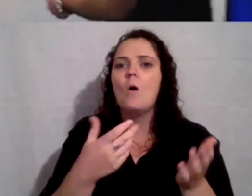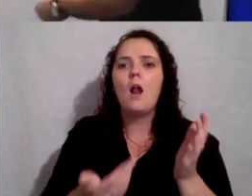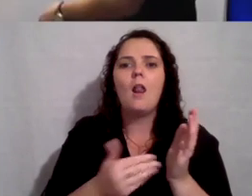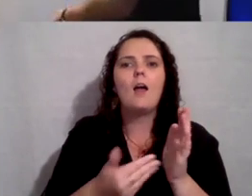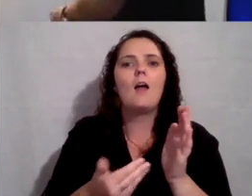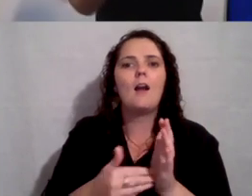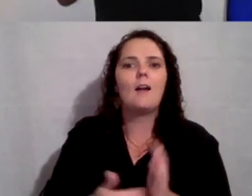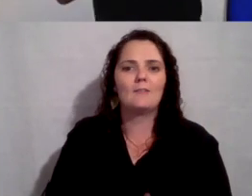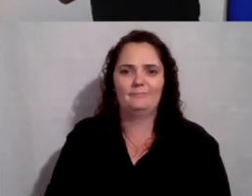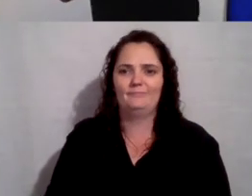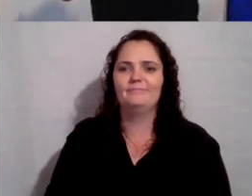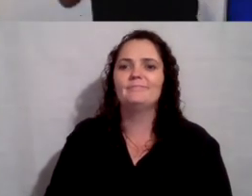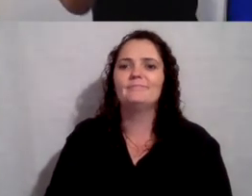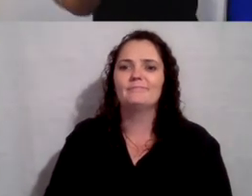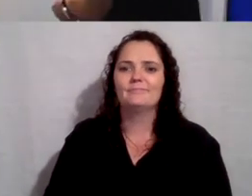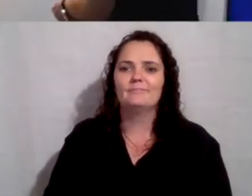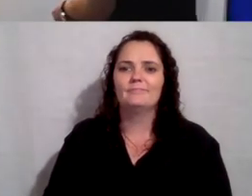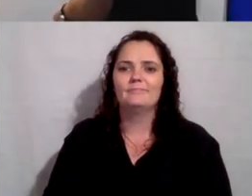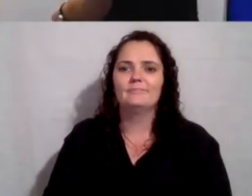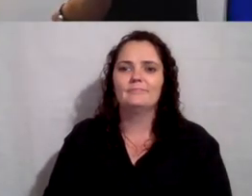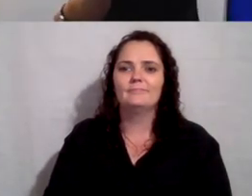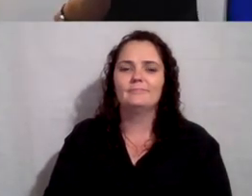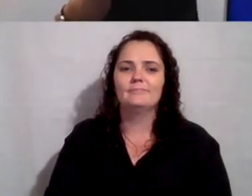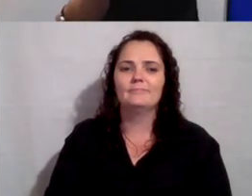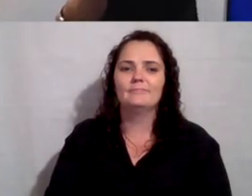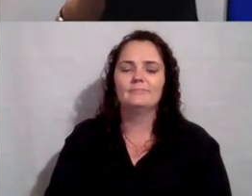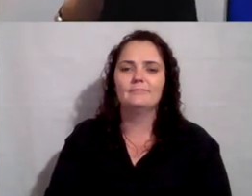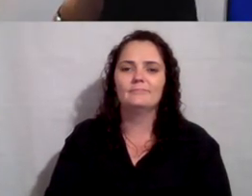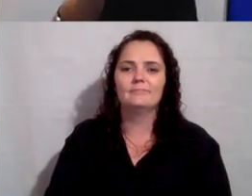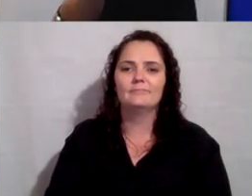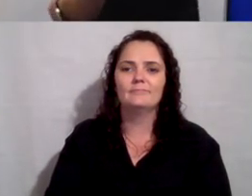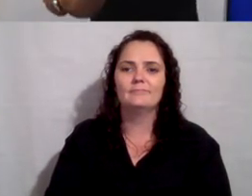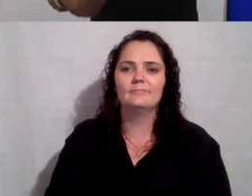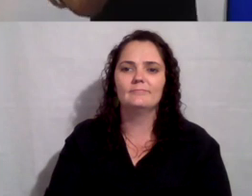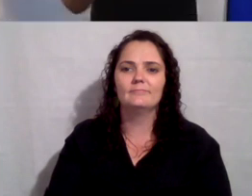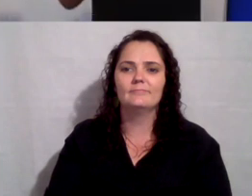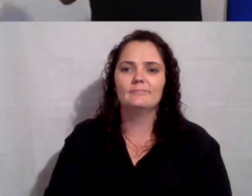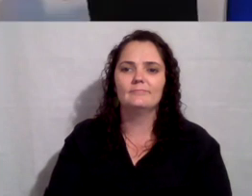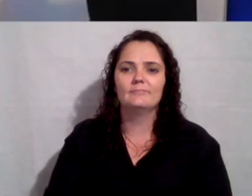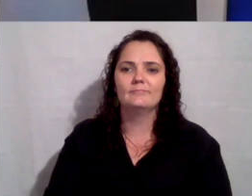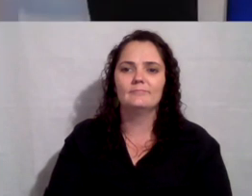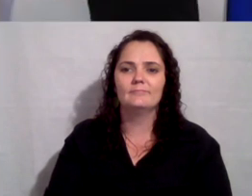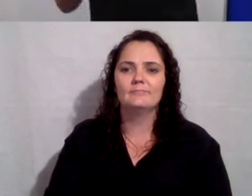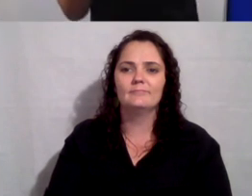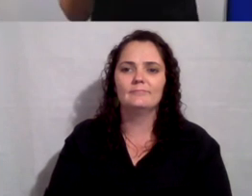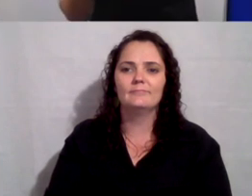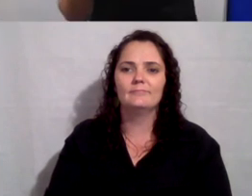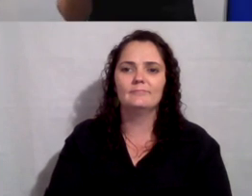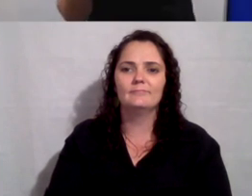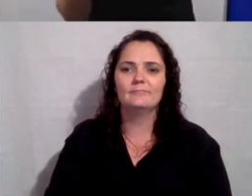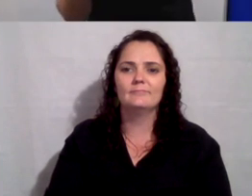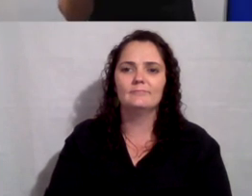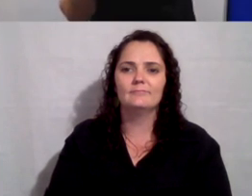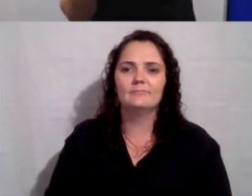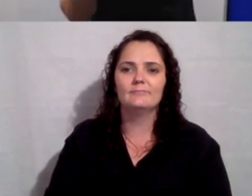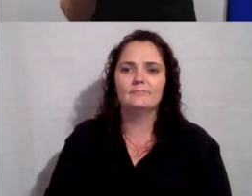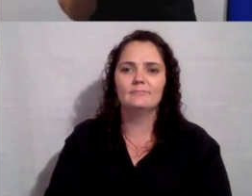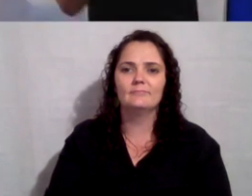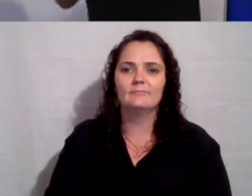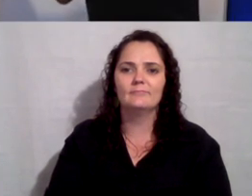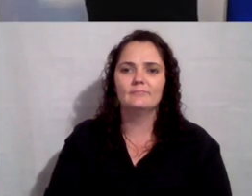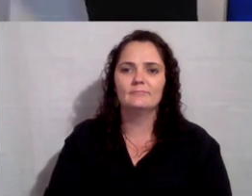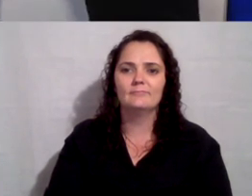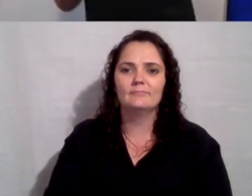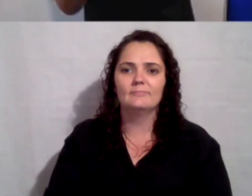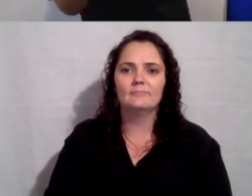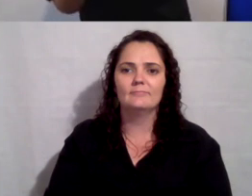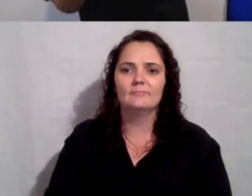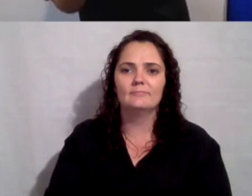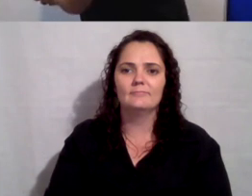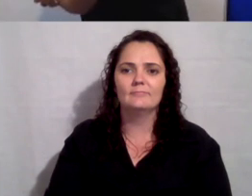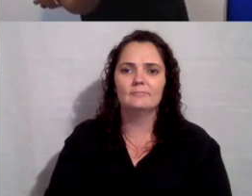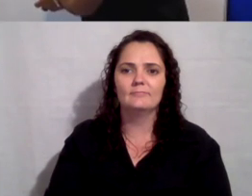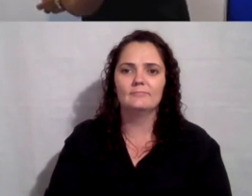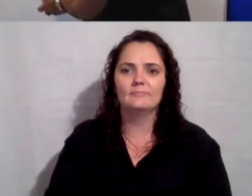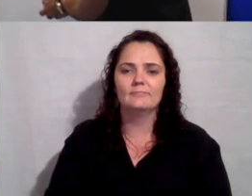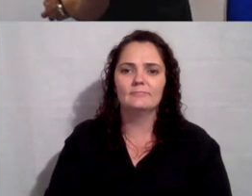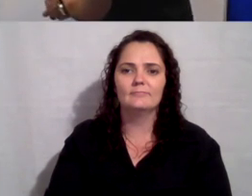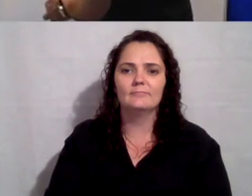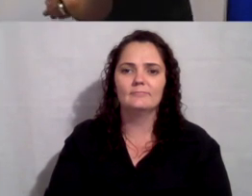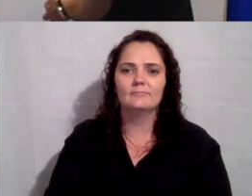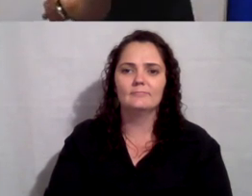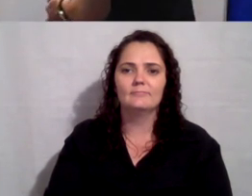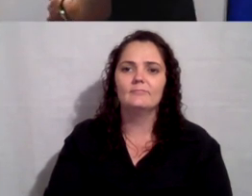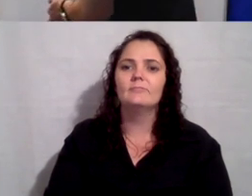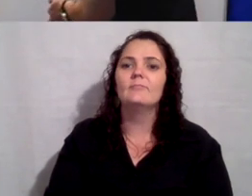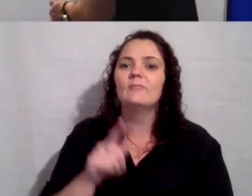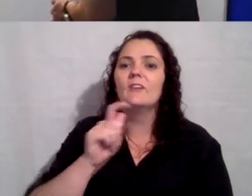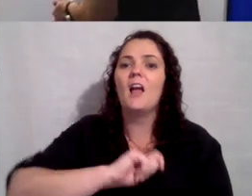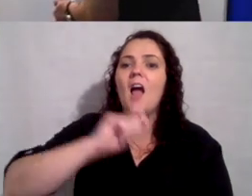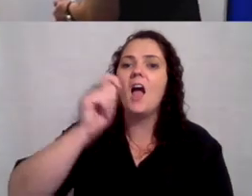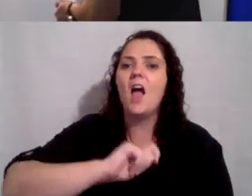Alright keep drawing y'all And again, you can always bring that